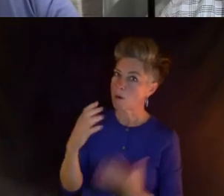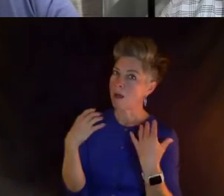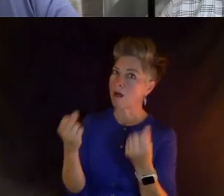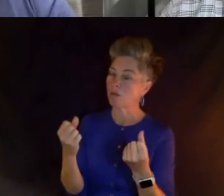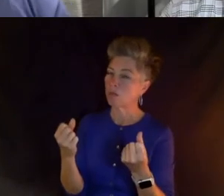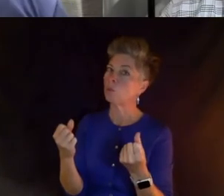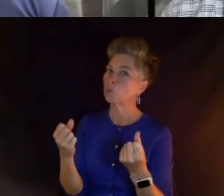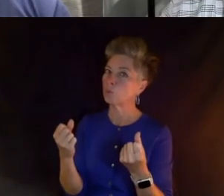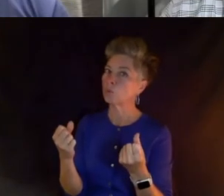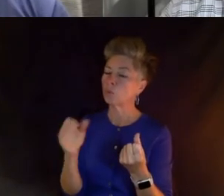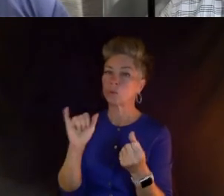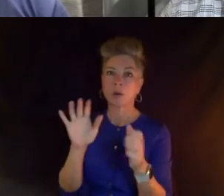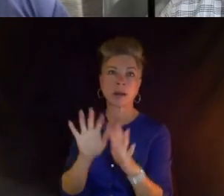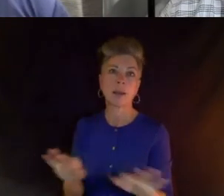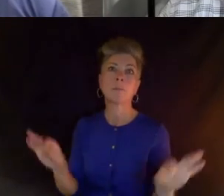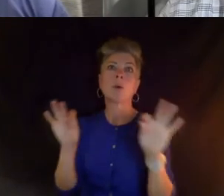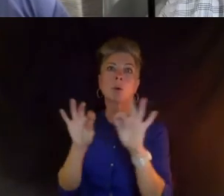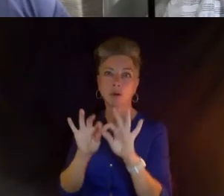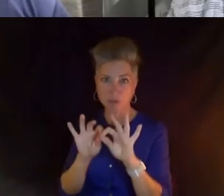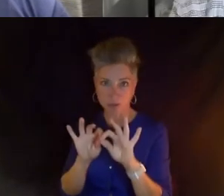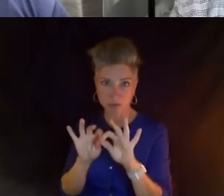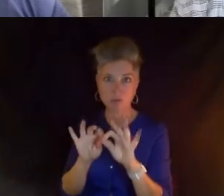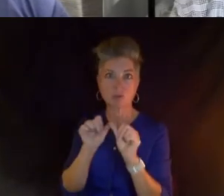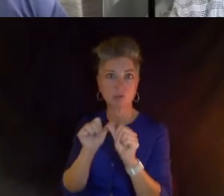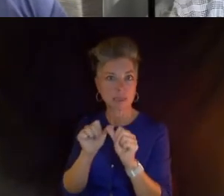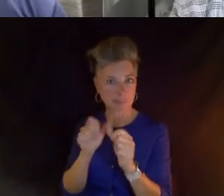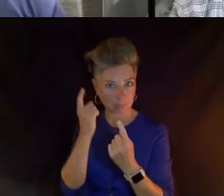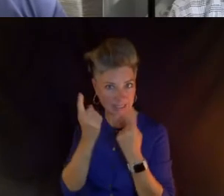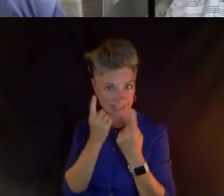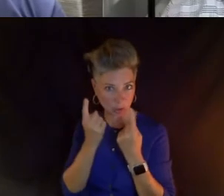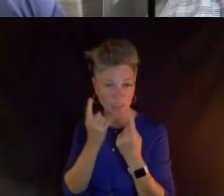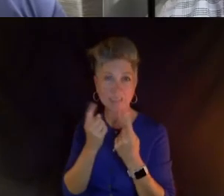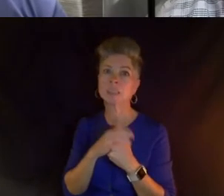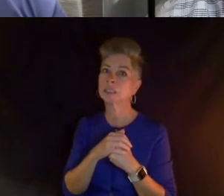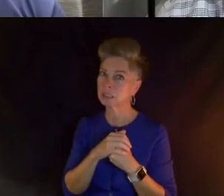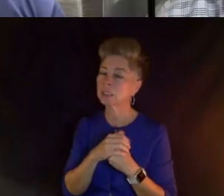to keep considering. So there is something to be said for weight bearing exercise,